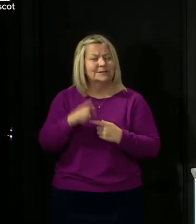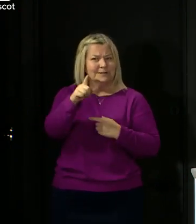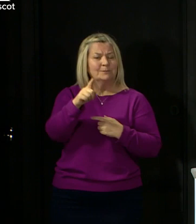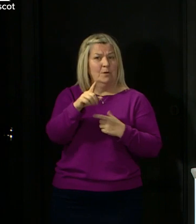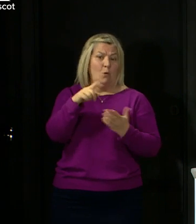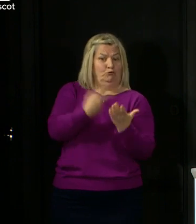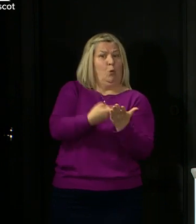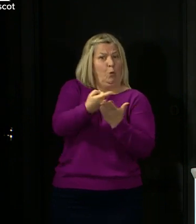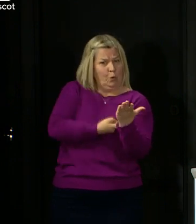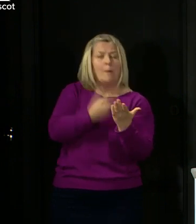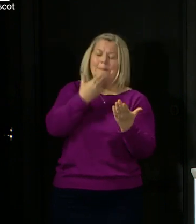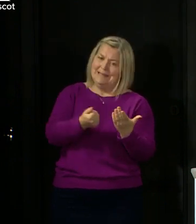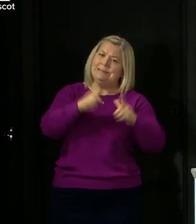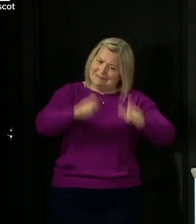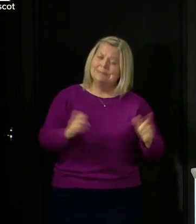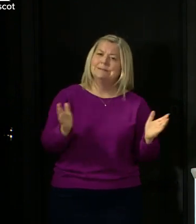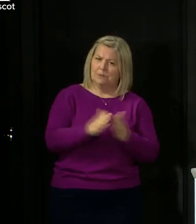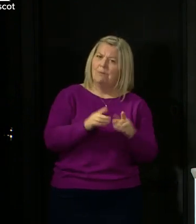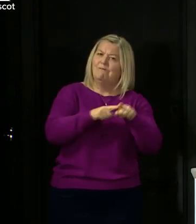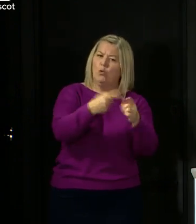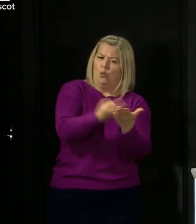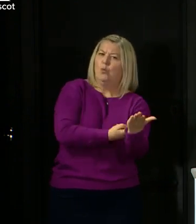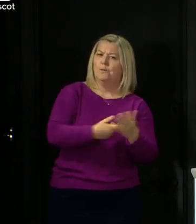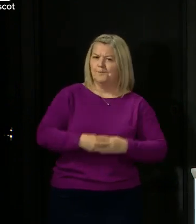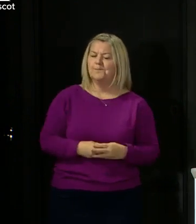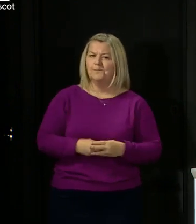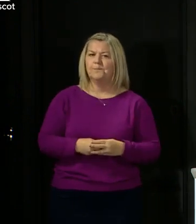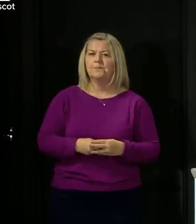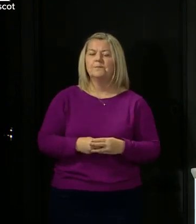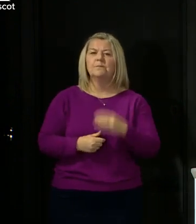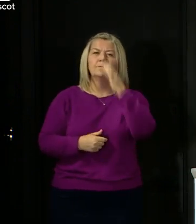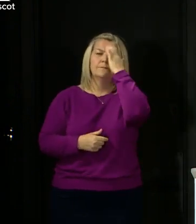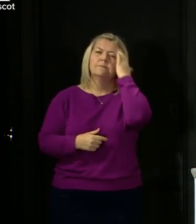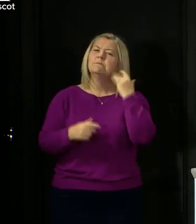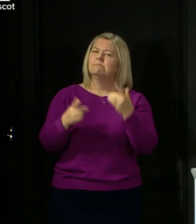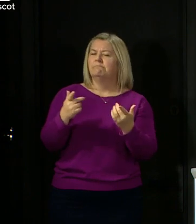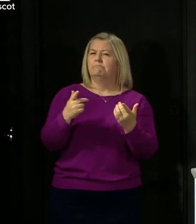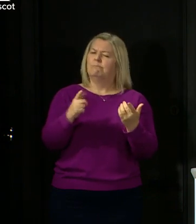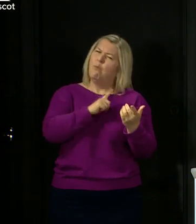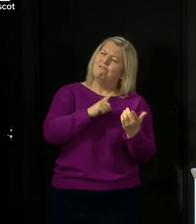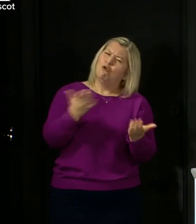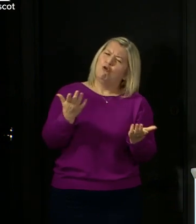for now remain in place. And let me, for a moment, give one example of why this matters.